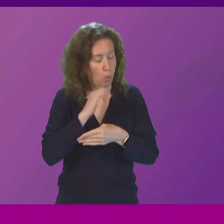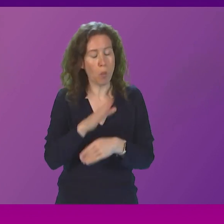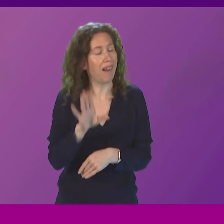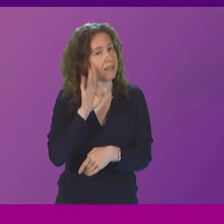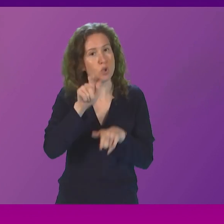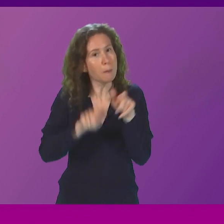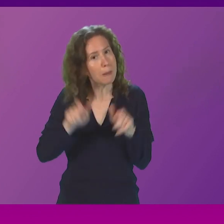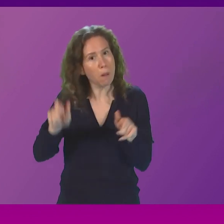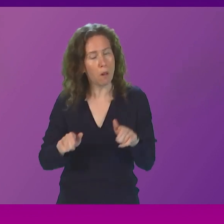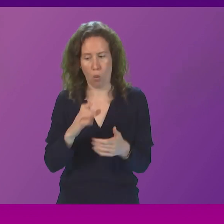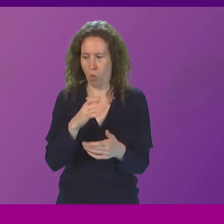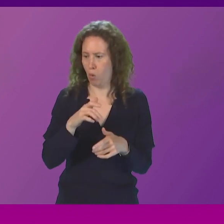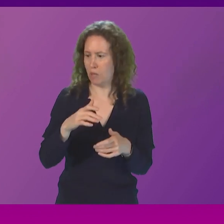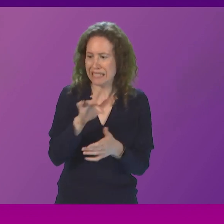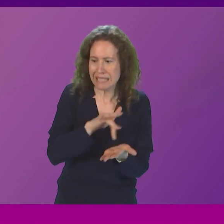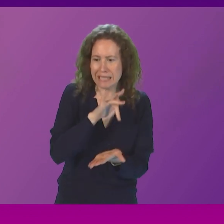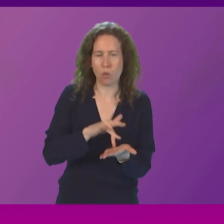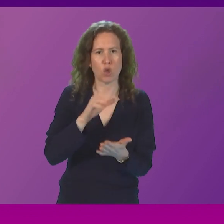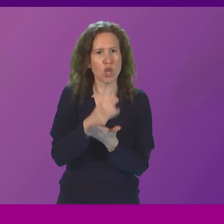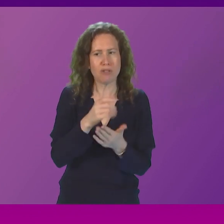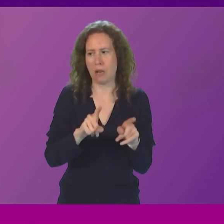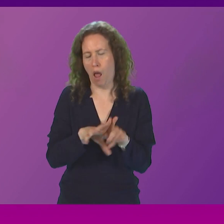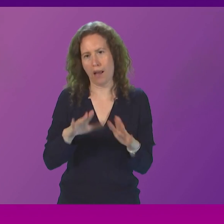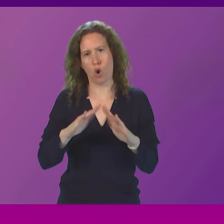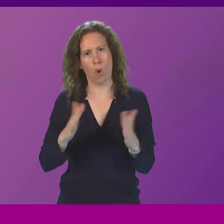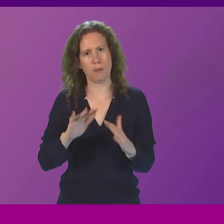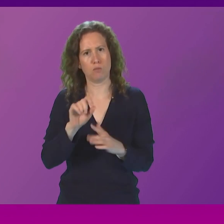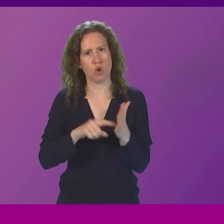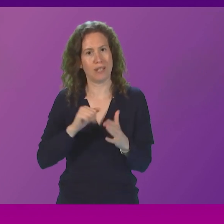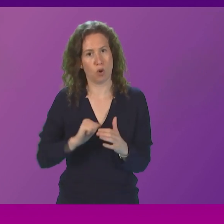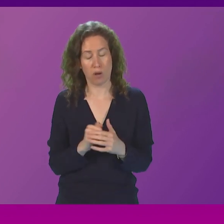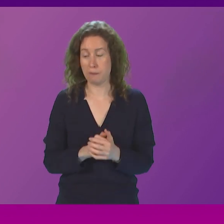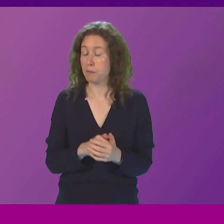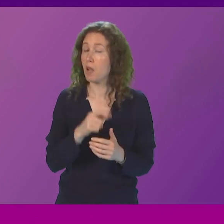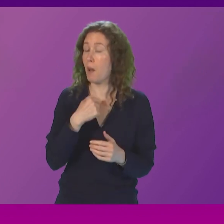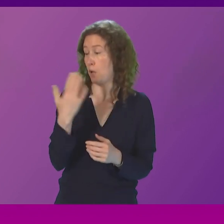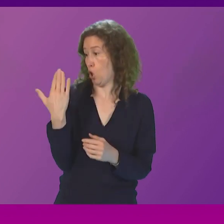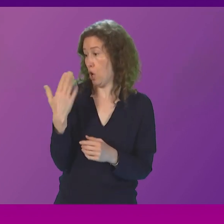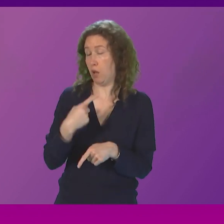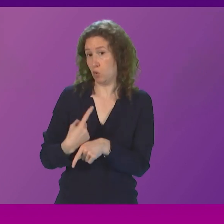and charities such as Homeless Project Scotland. SNP members wanted to heckle me when I spoke about charities.